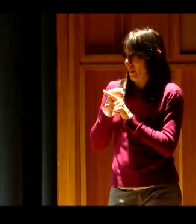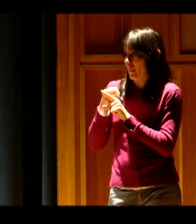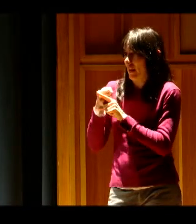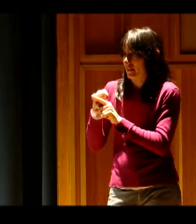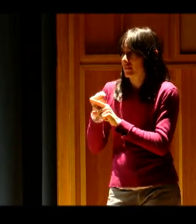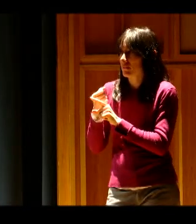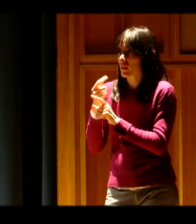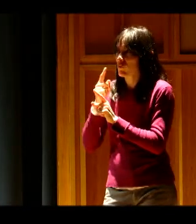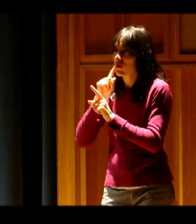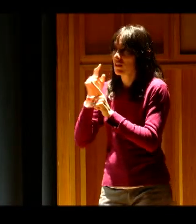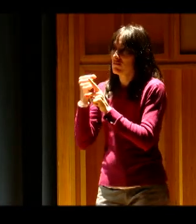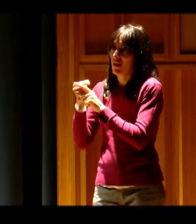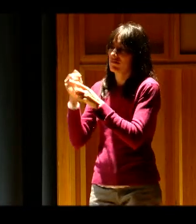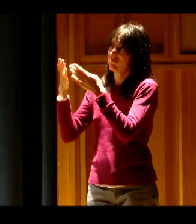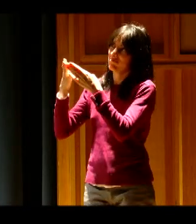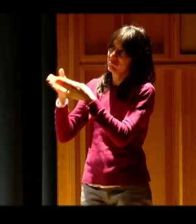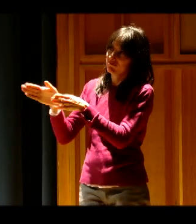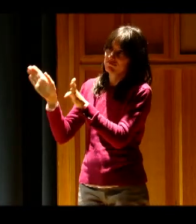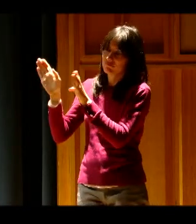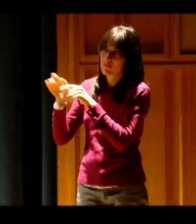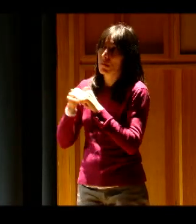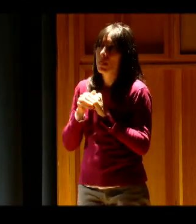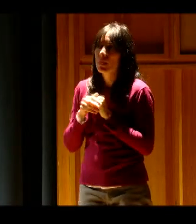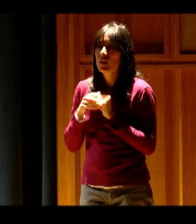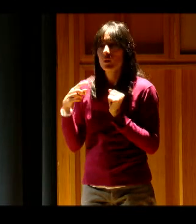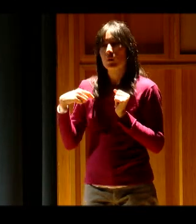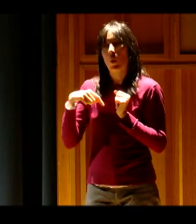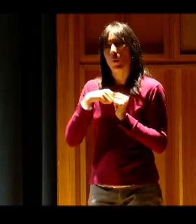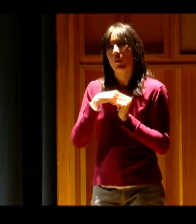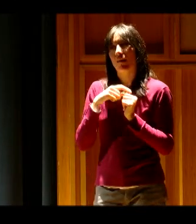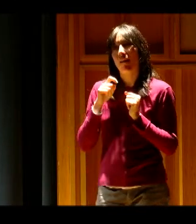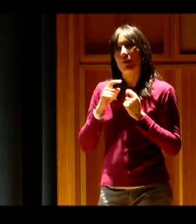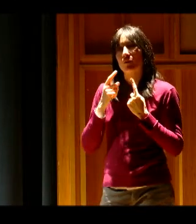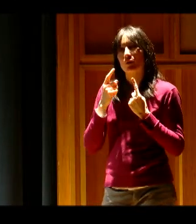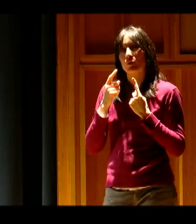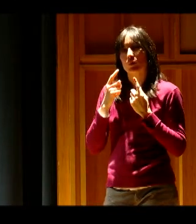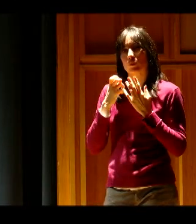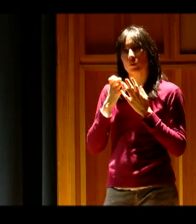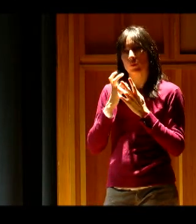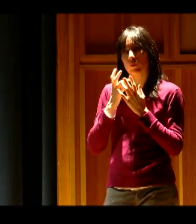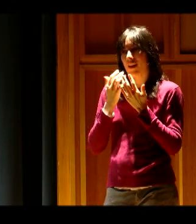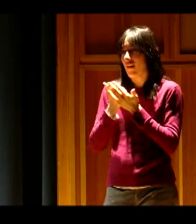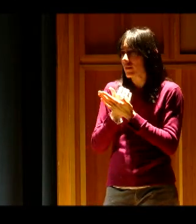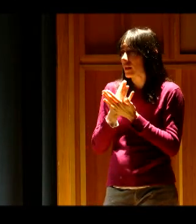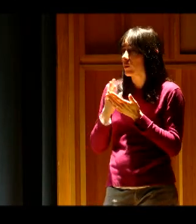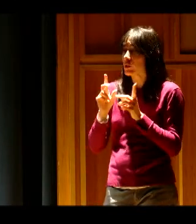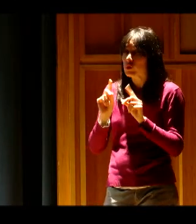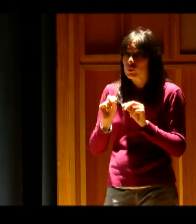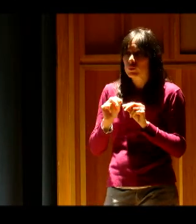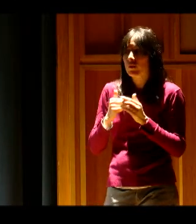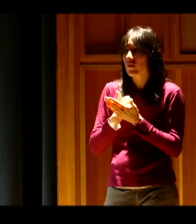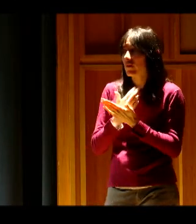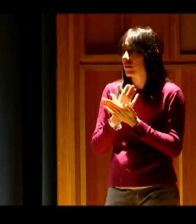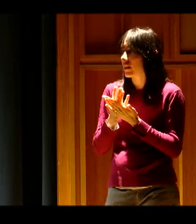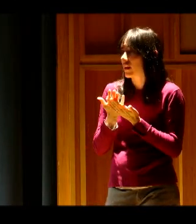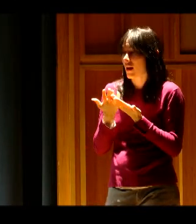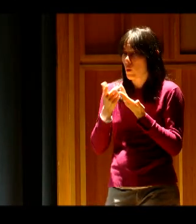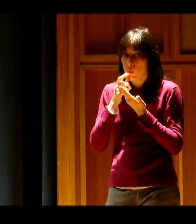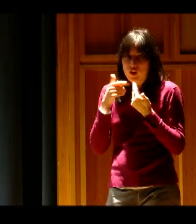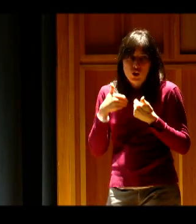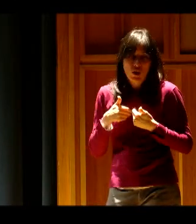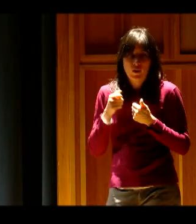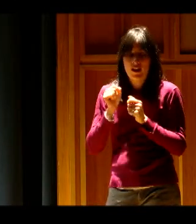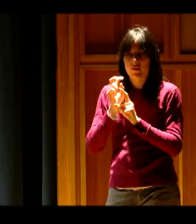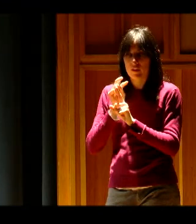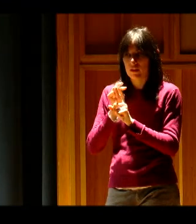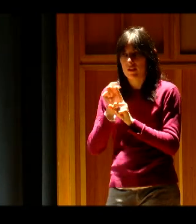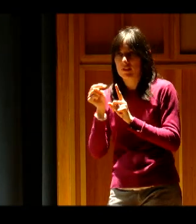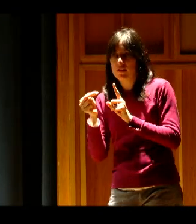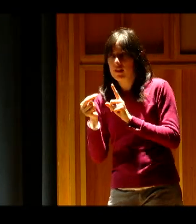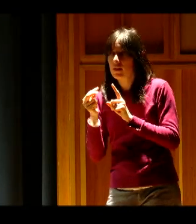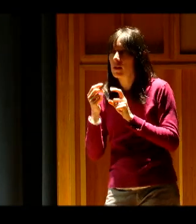It requires us to think very differently about everything that we do and who we are, and actually it's all about making connections.